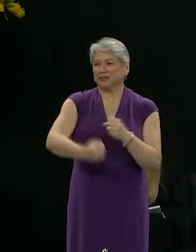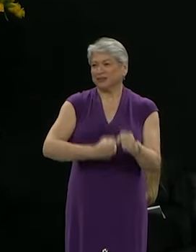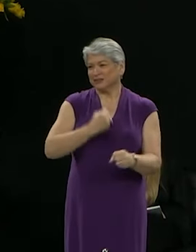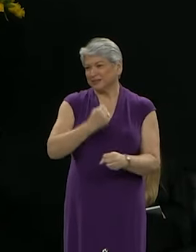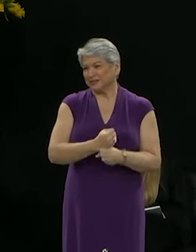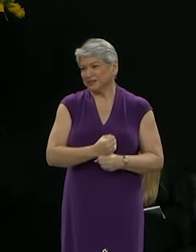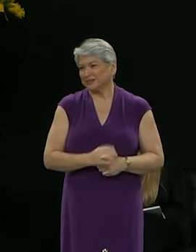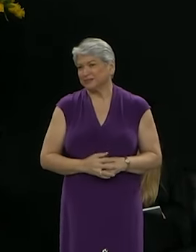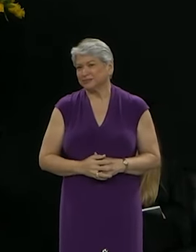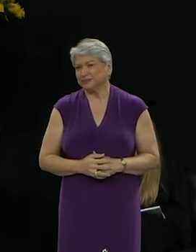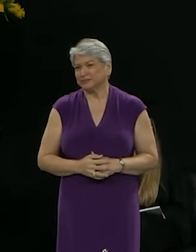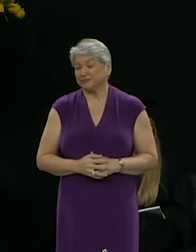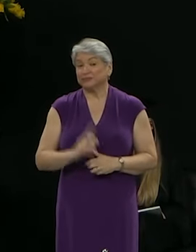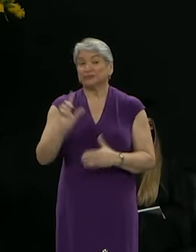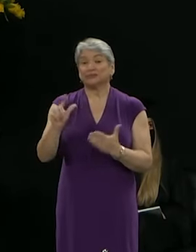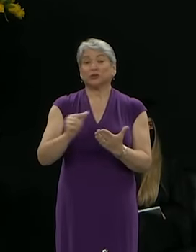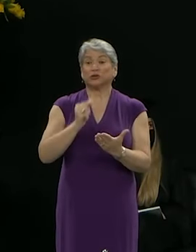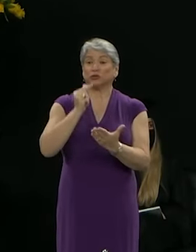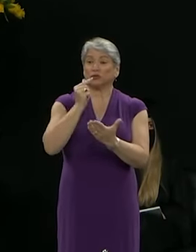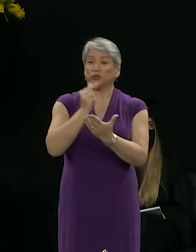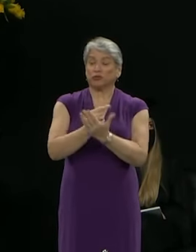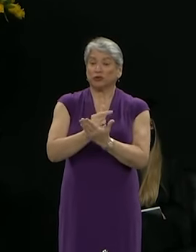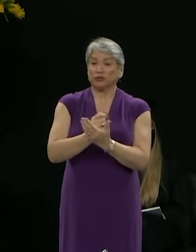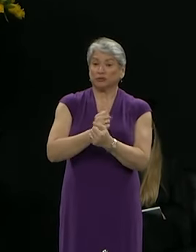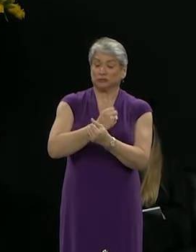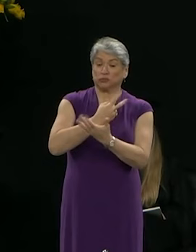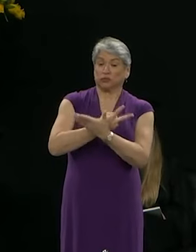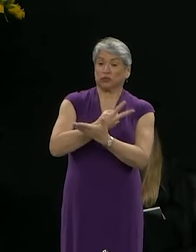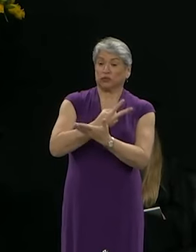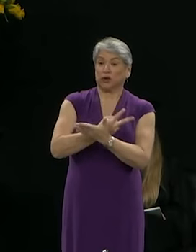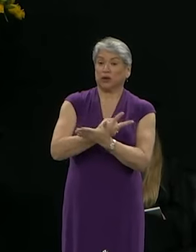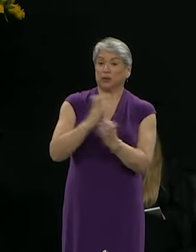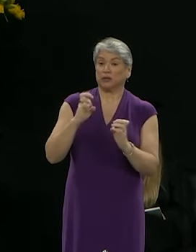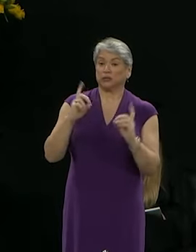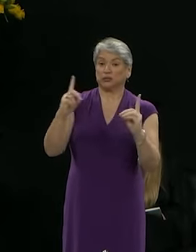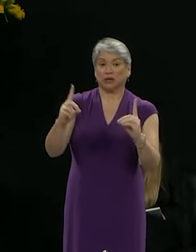Graduate education is a critical part of our institutional mission.